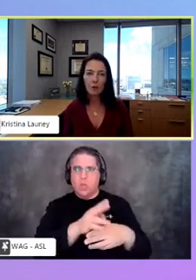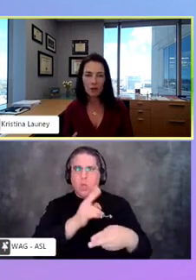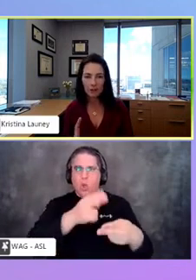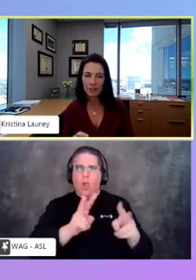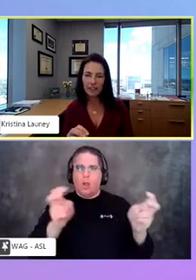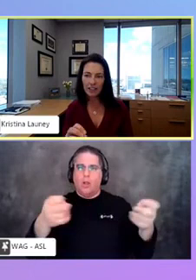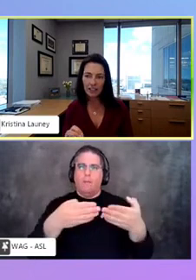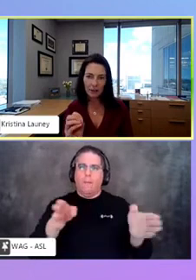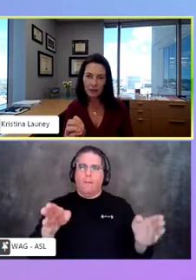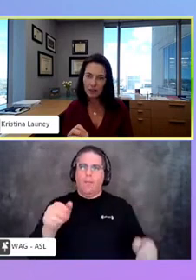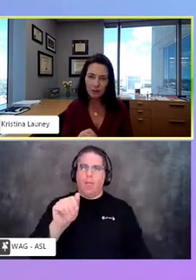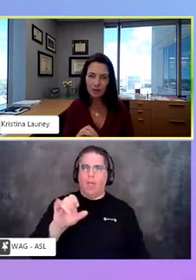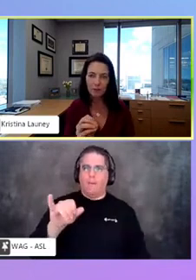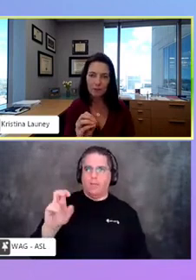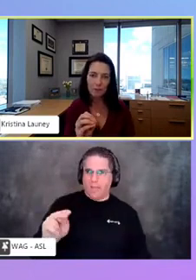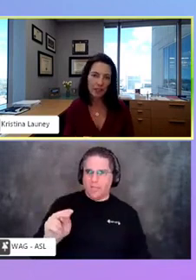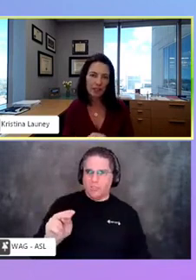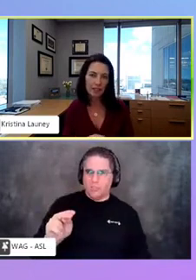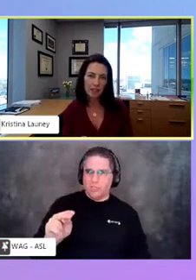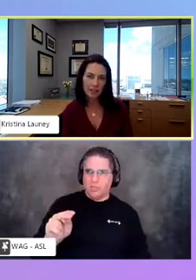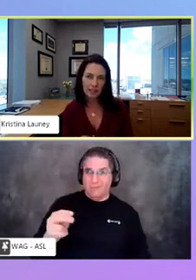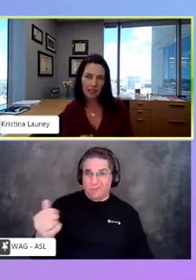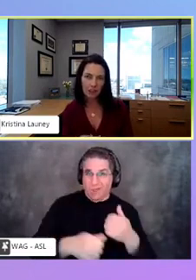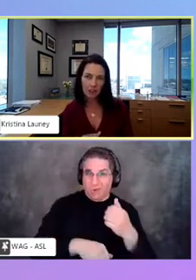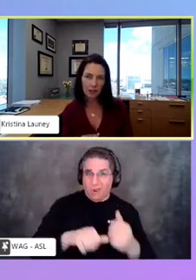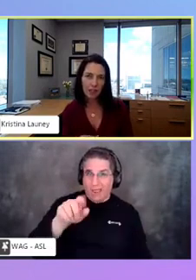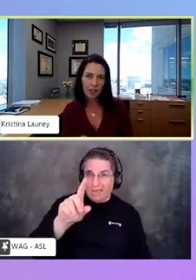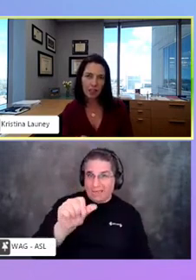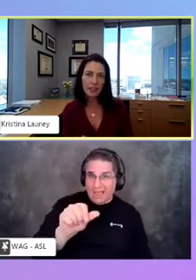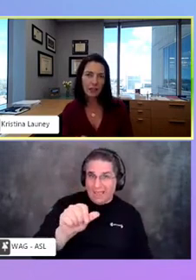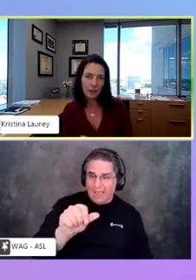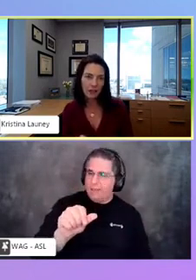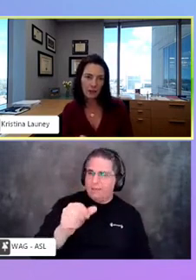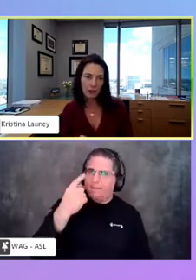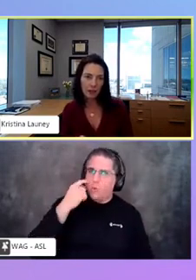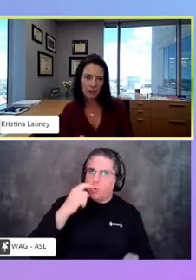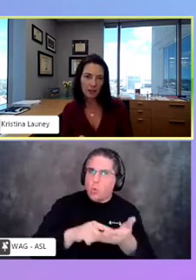2022, which is our web only businesses covered public accommodations under title